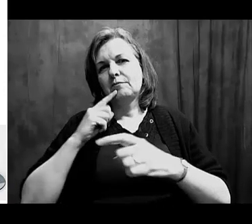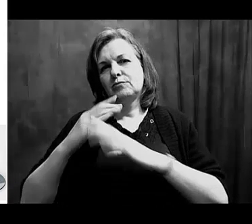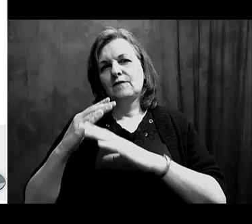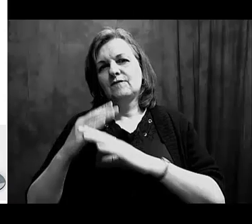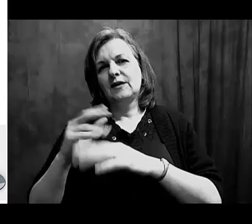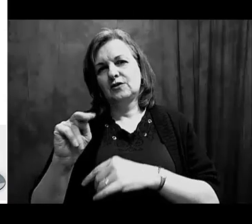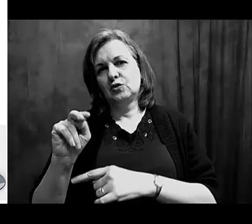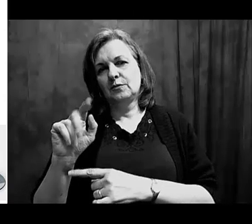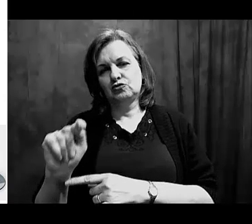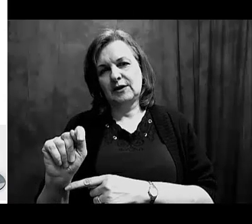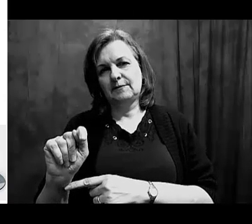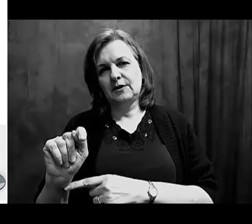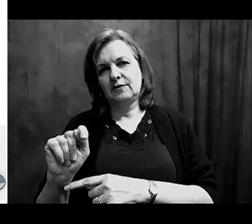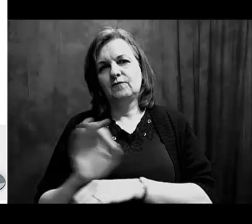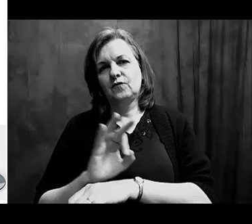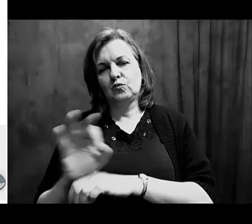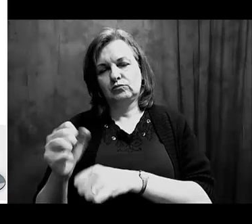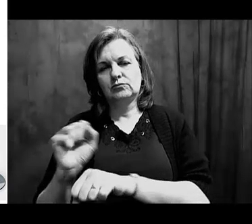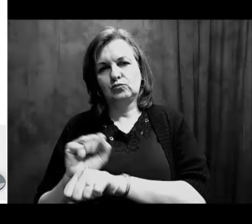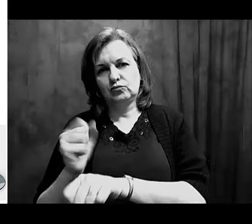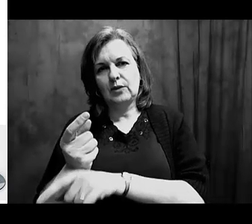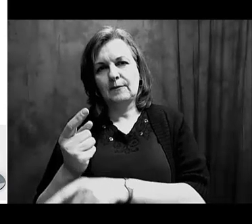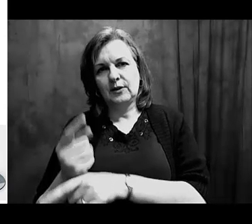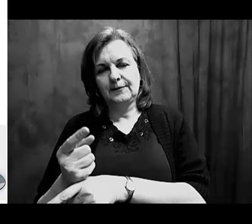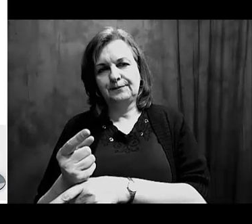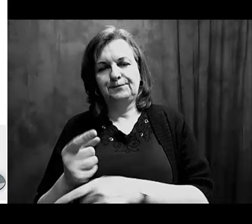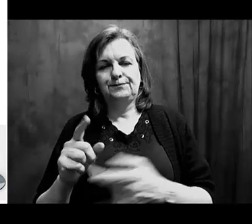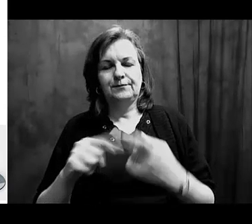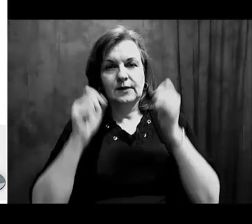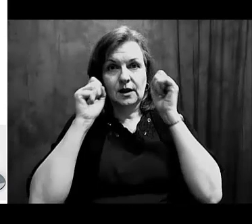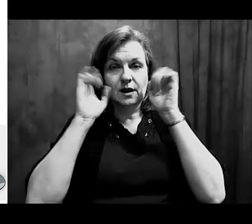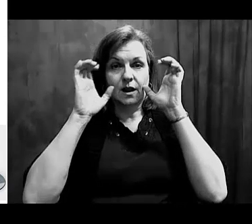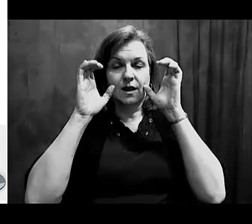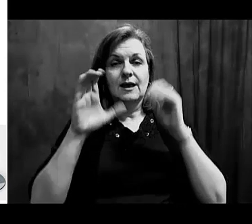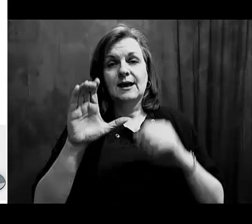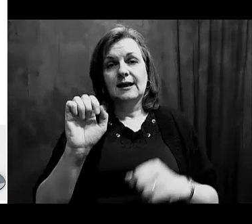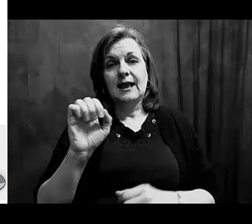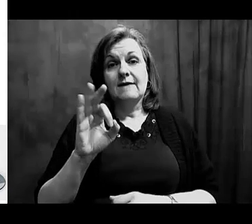caffeine caffeine actually counters